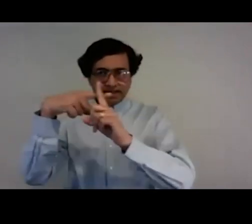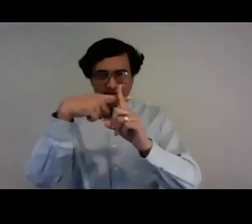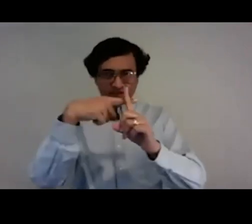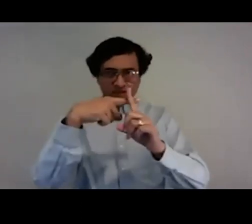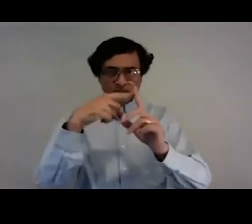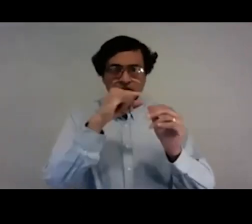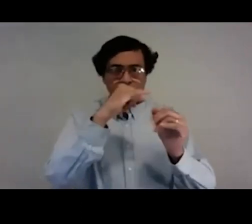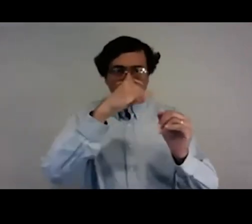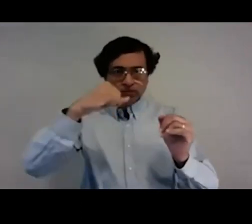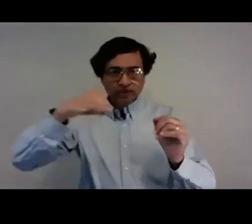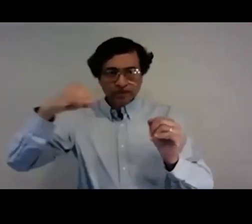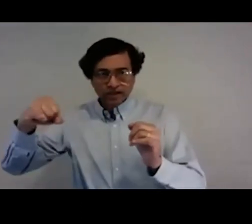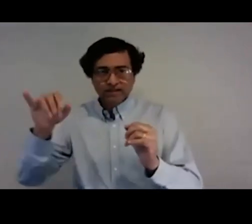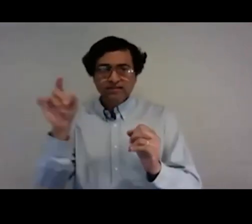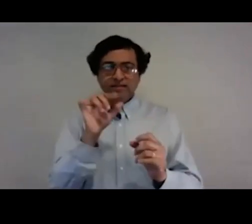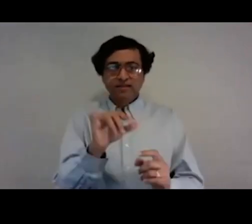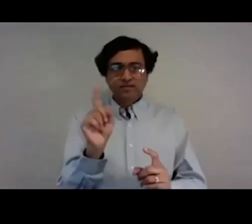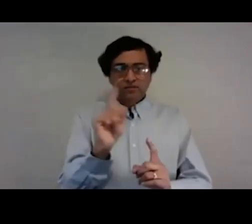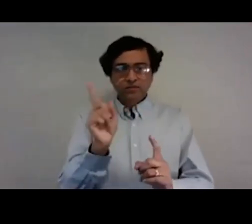In this example, we begin looking at eye tracking